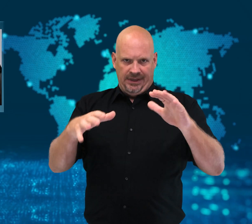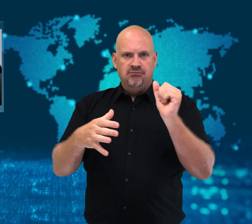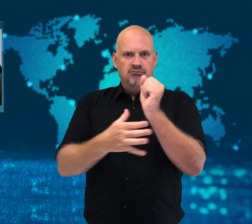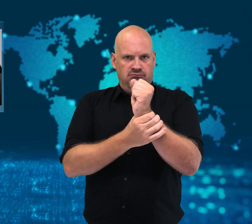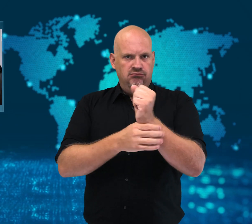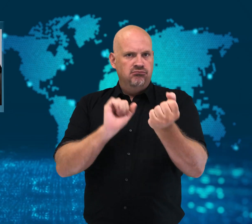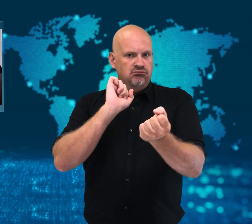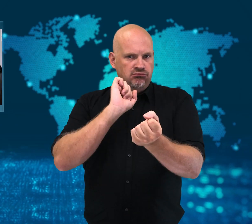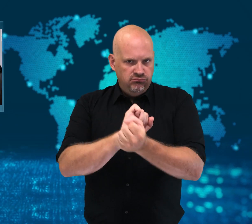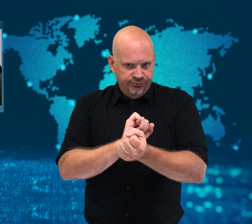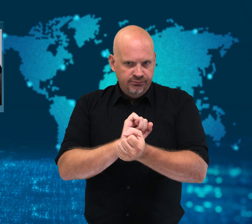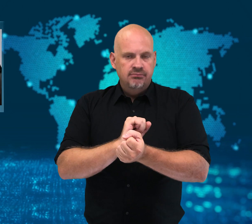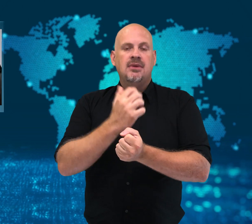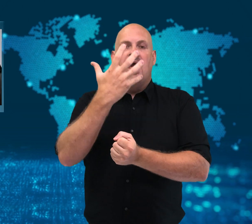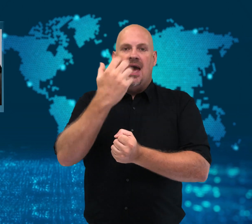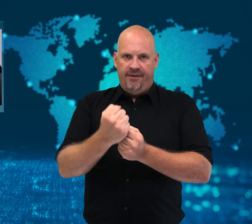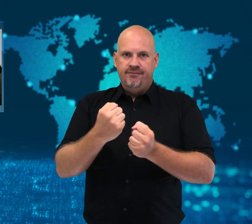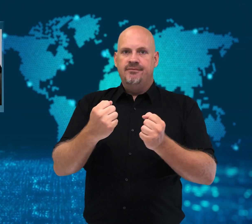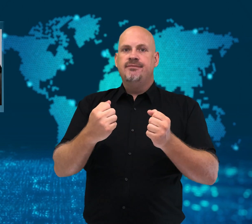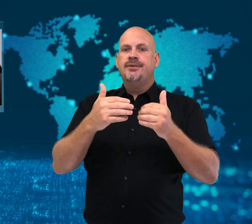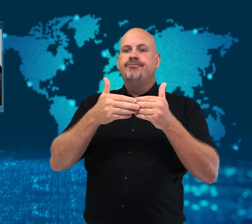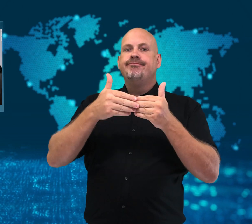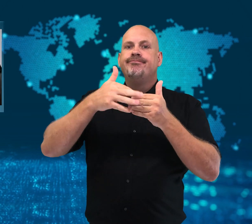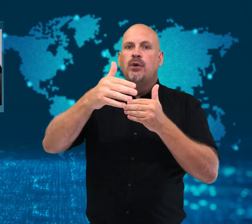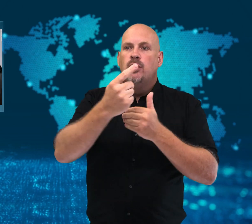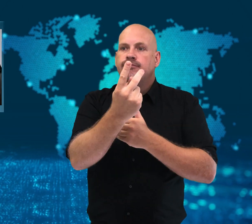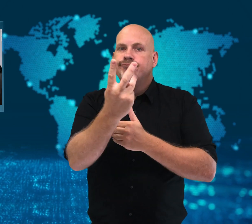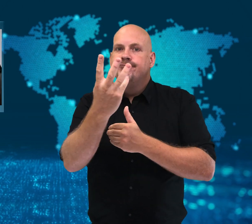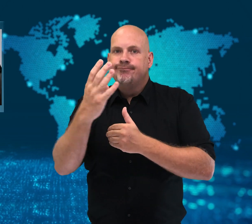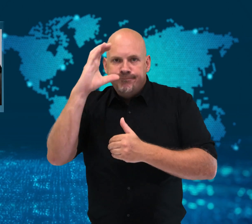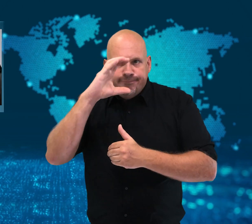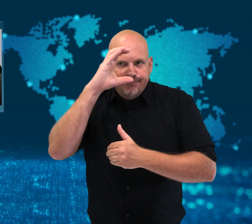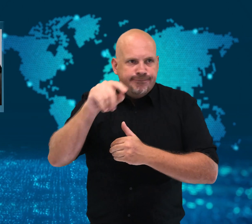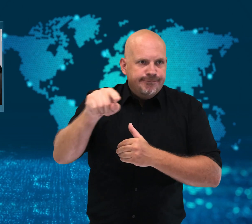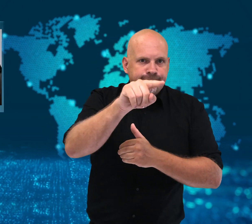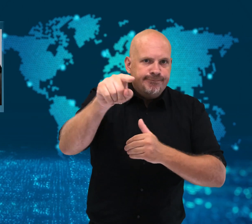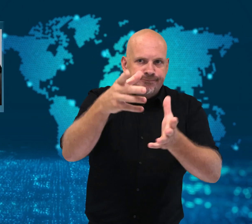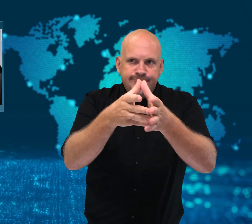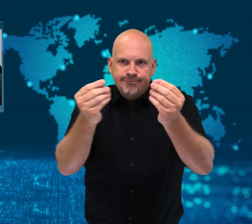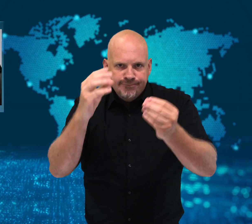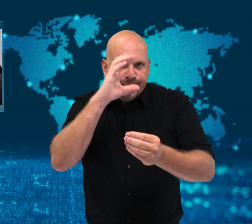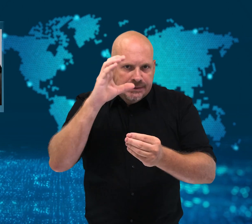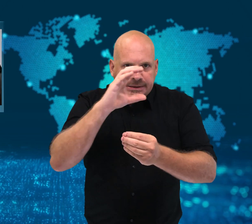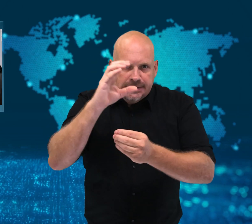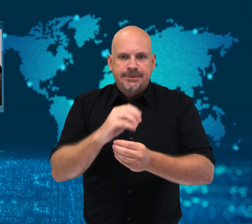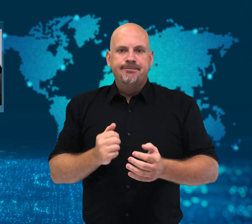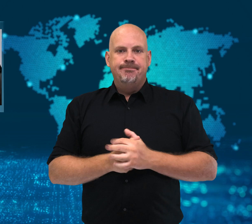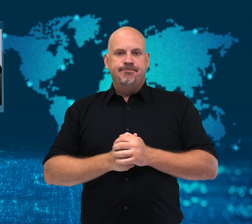Haiti’s acting Prime Minister, Claude Joseph,